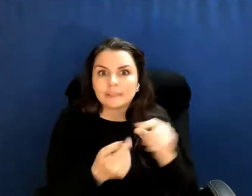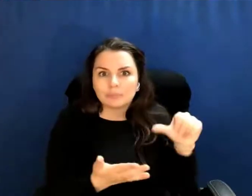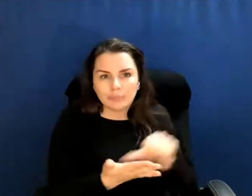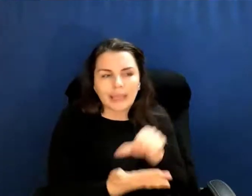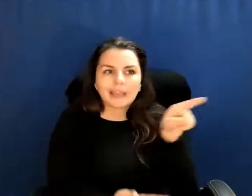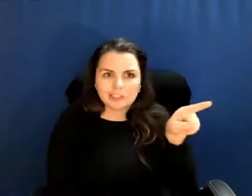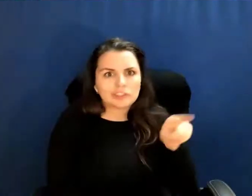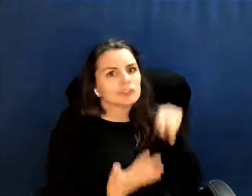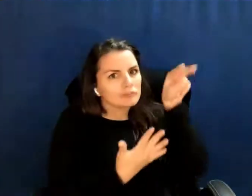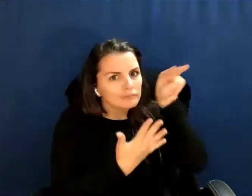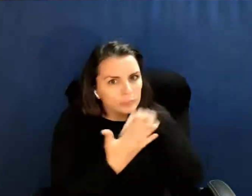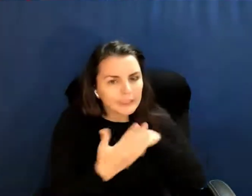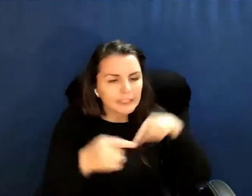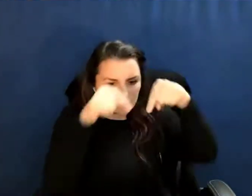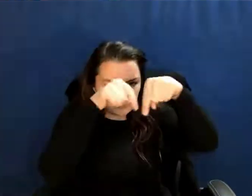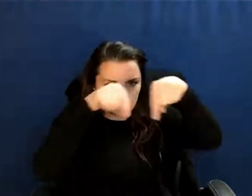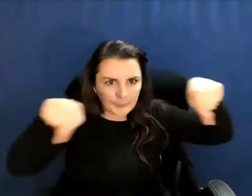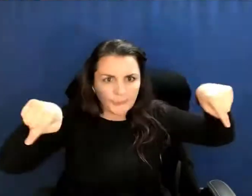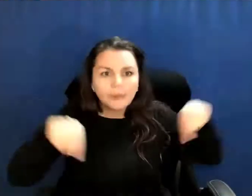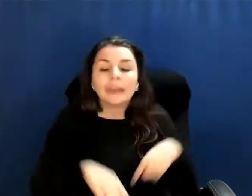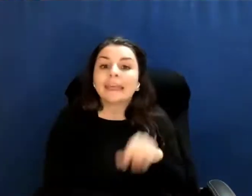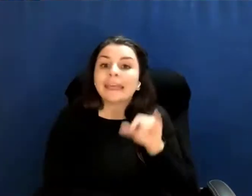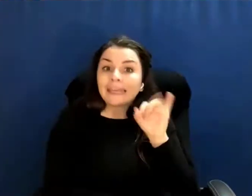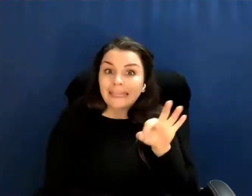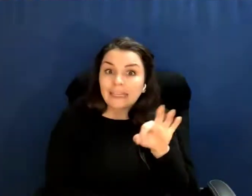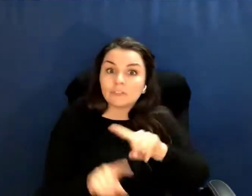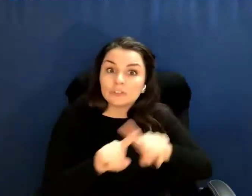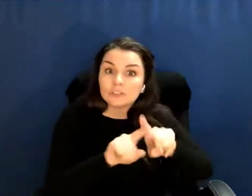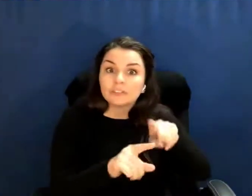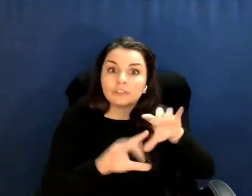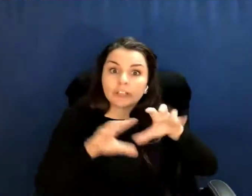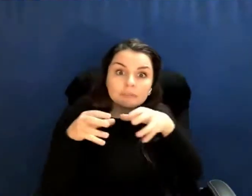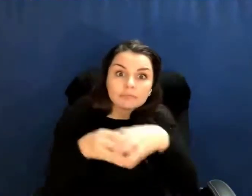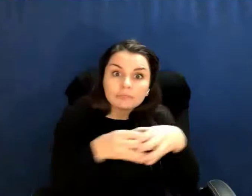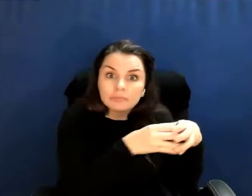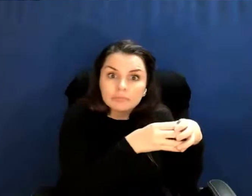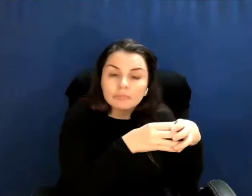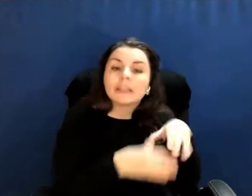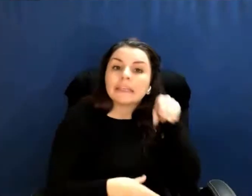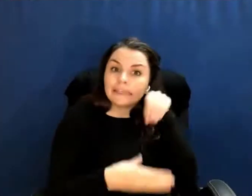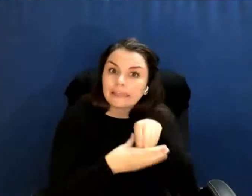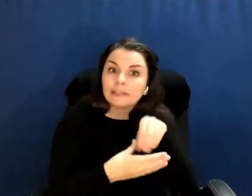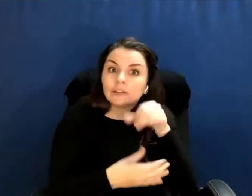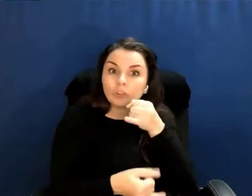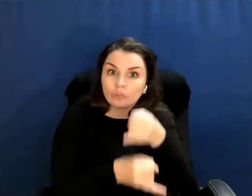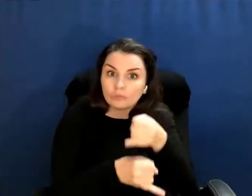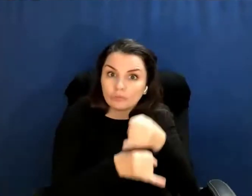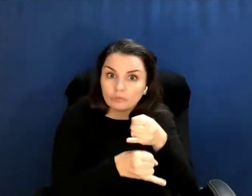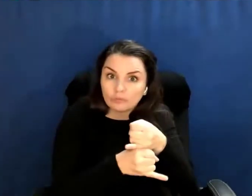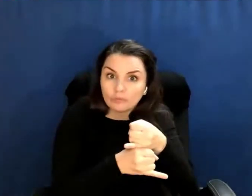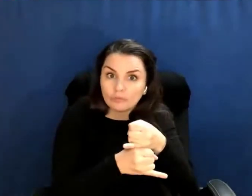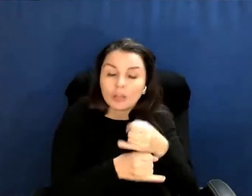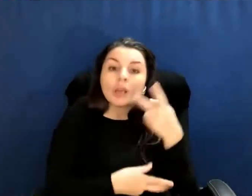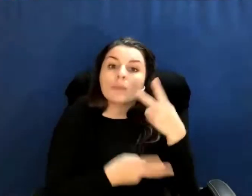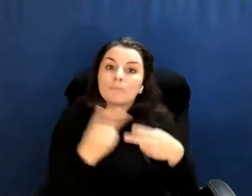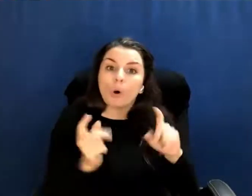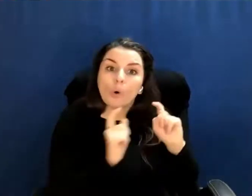So, if those different parts of the institution both grant separate degrees,